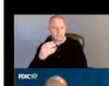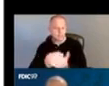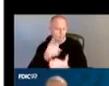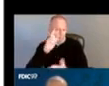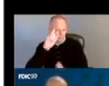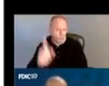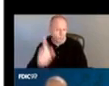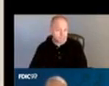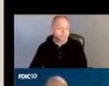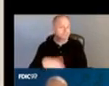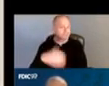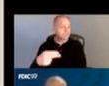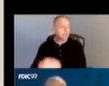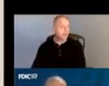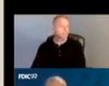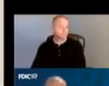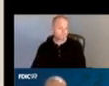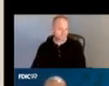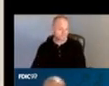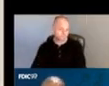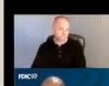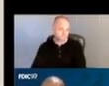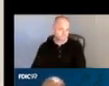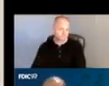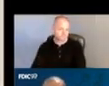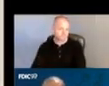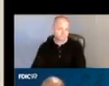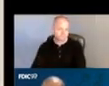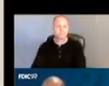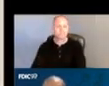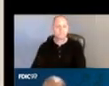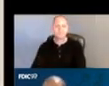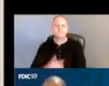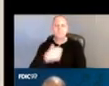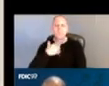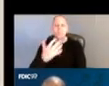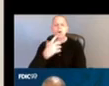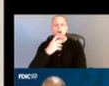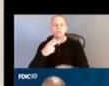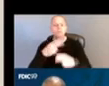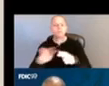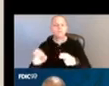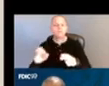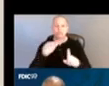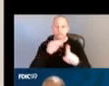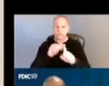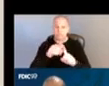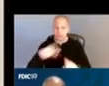Next slide. I want to take a quick moment to remind everybody that the FDIC is an independent